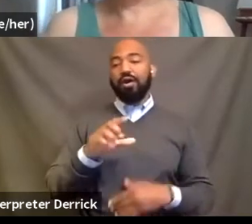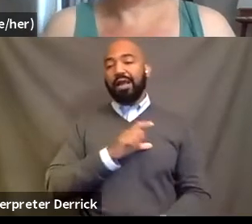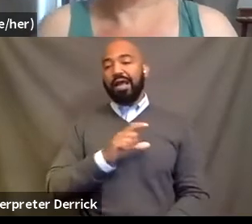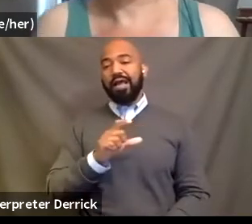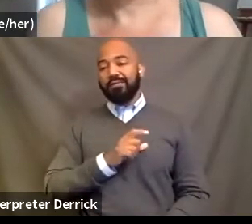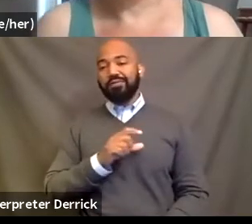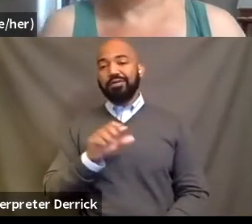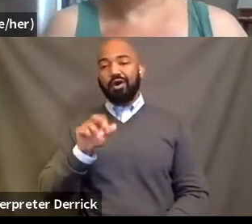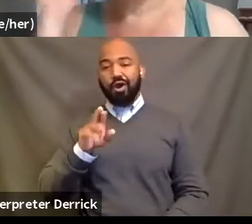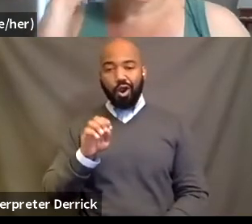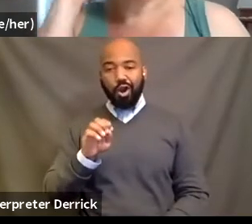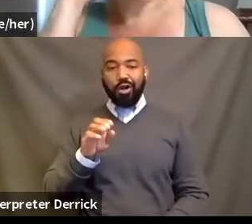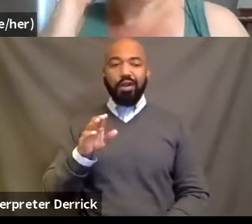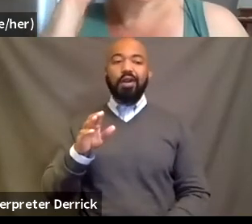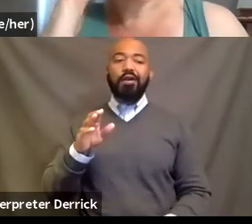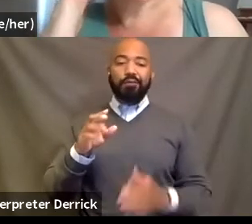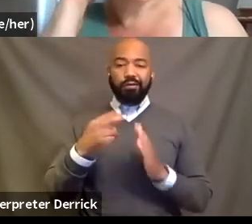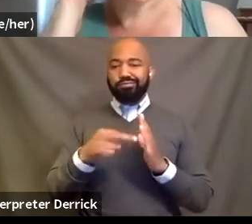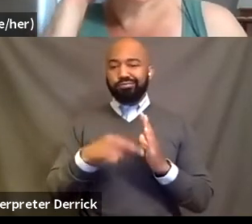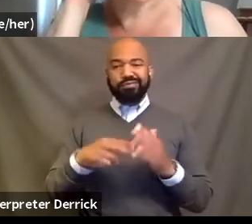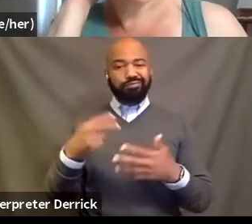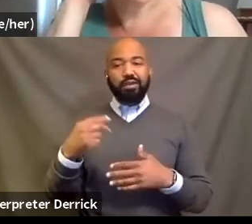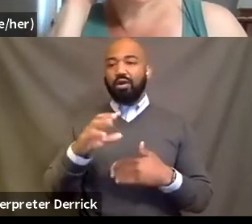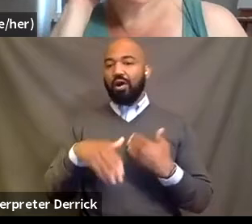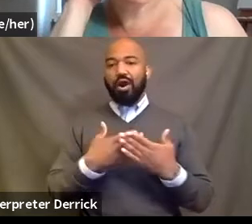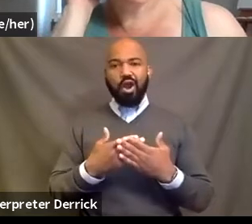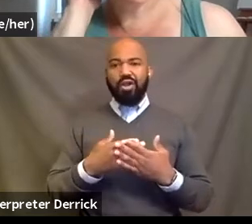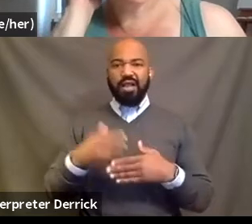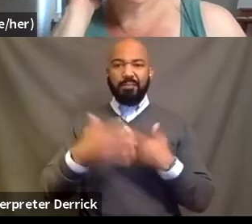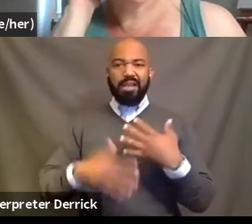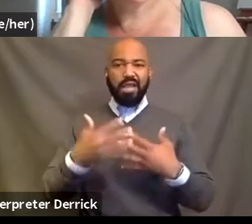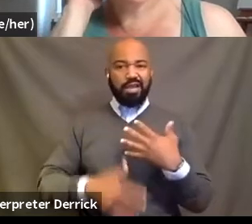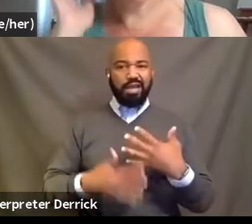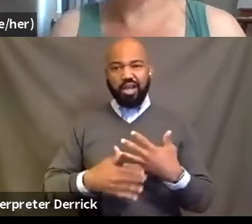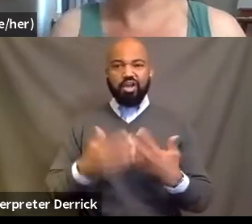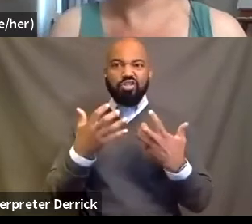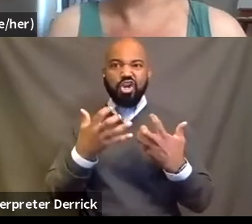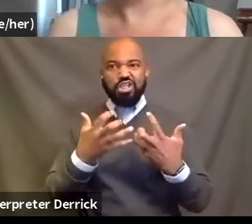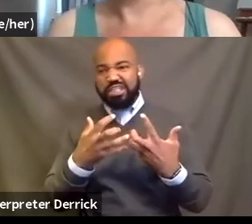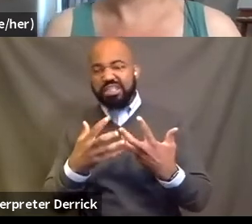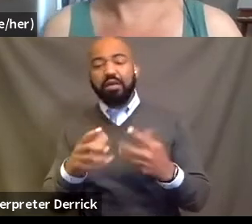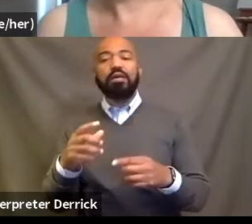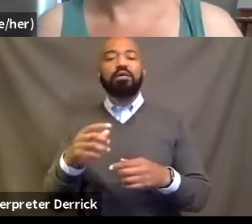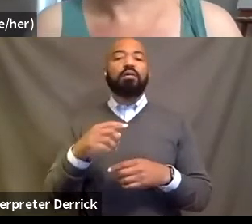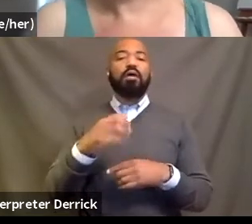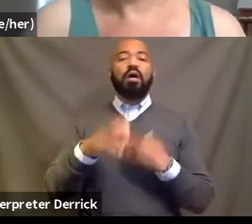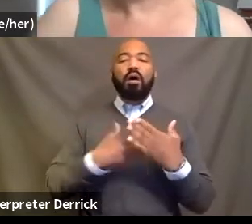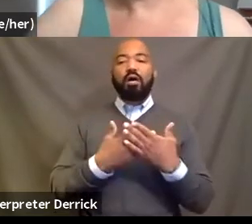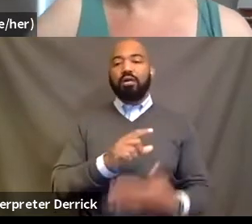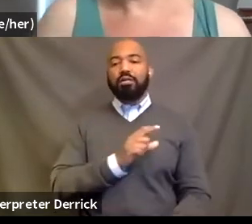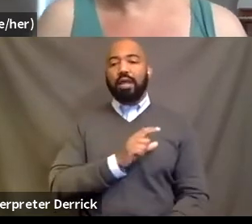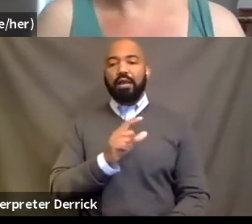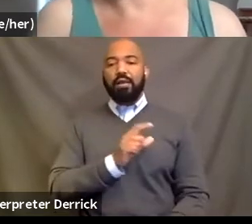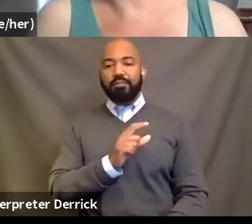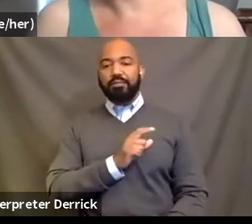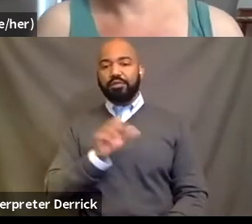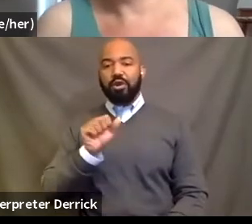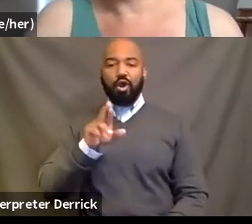Kirya Traber (she/her): Is and Benjamin are plotting xena exchange at bad perhaps outdoors in the bronx can't wait for that I want to shout out to that as well.